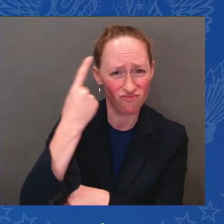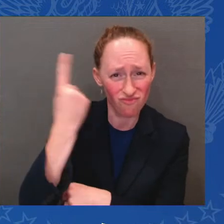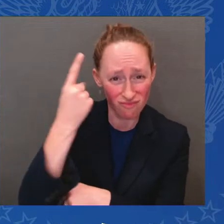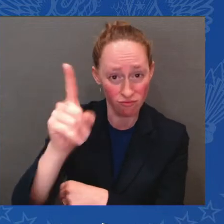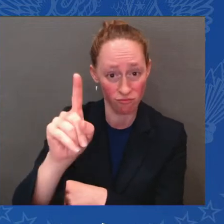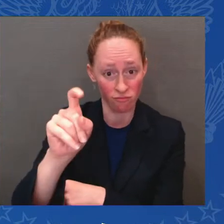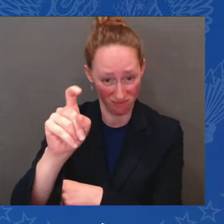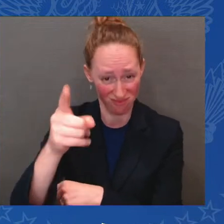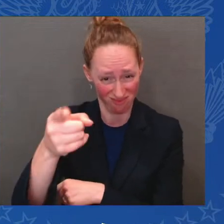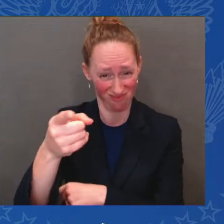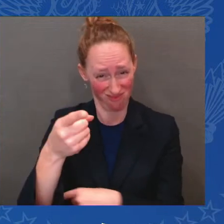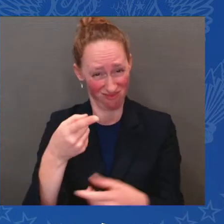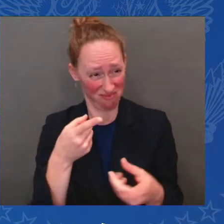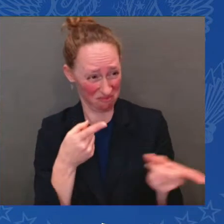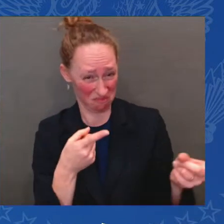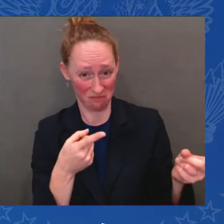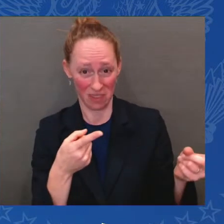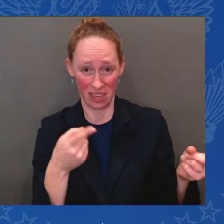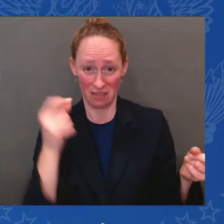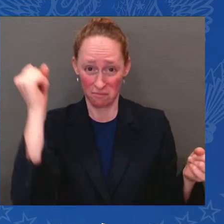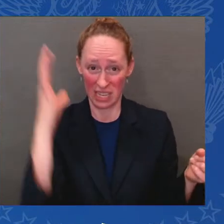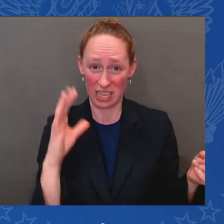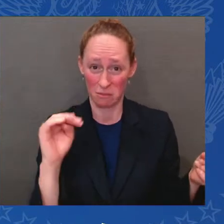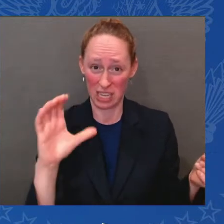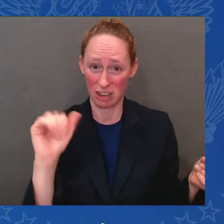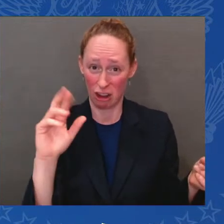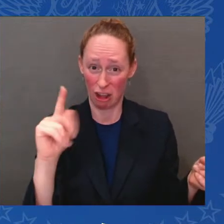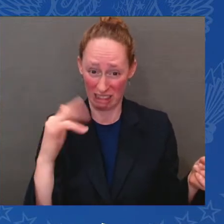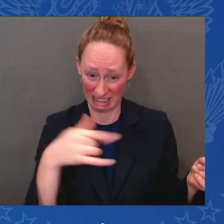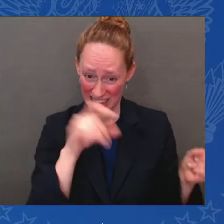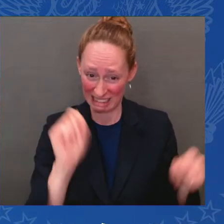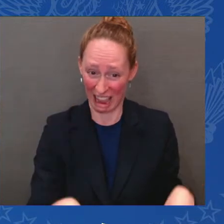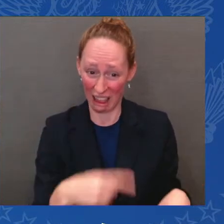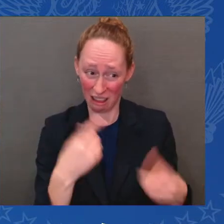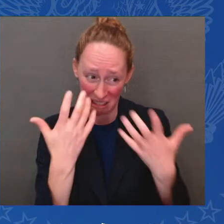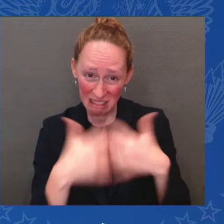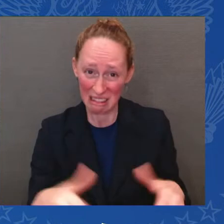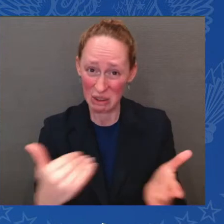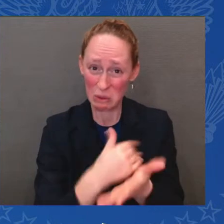The President: We just made one about Ukraine. So, we'll find out. The Press: But are you worried